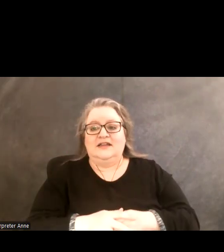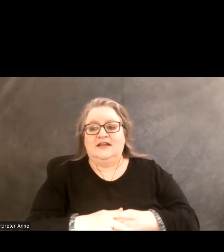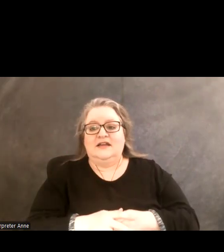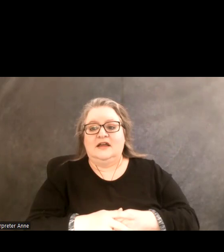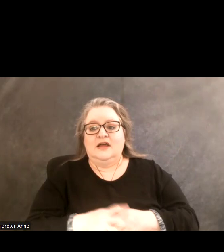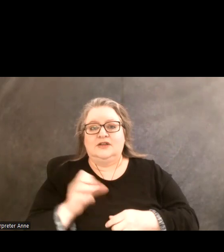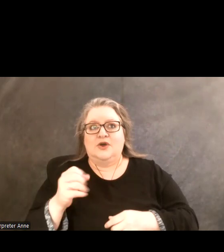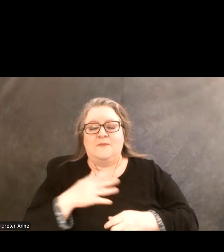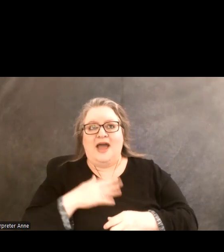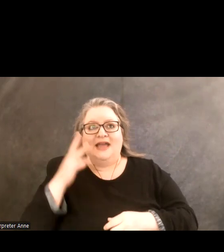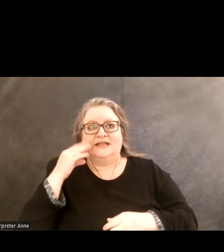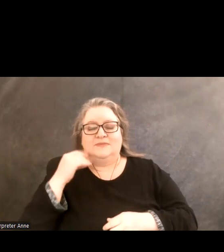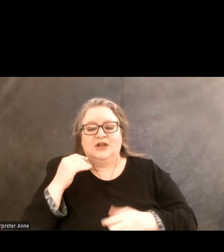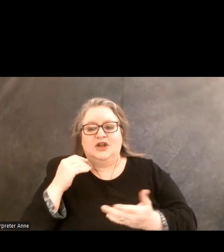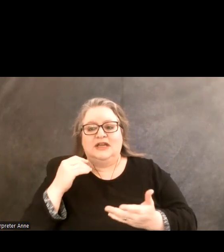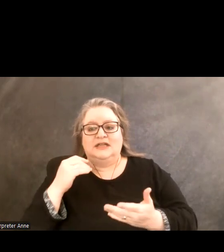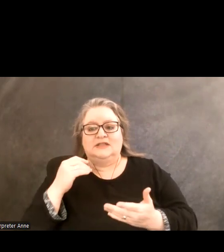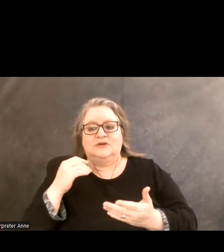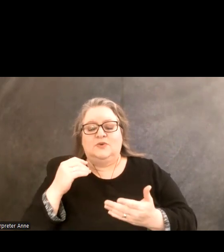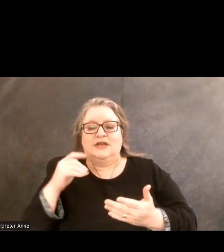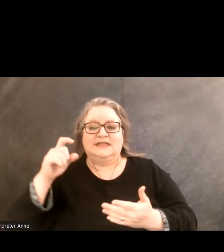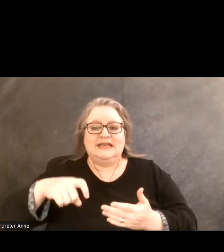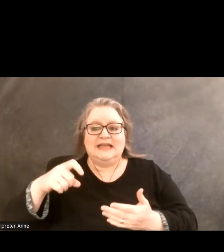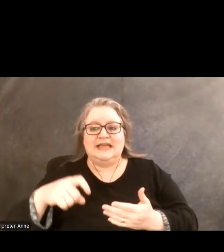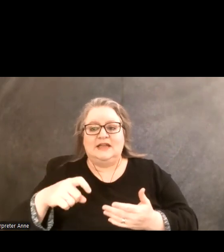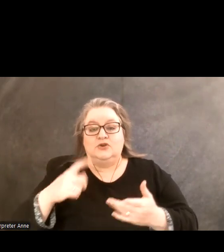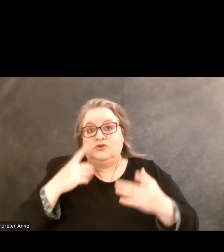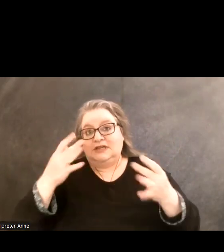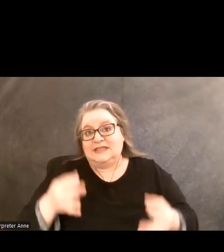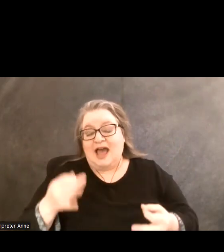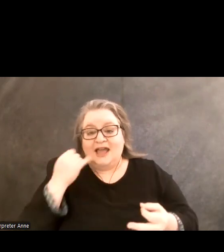my experience was of needing to decide whether I wanted to look